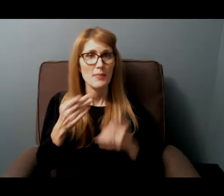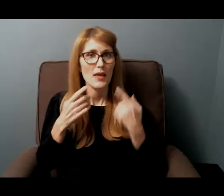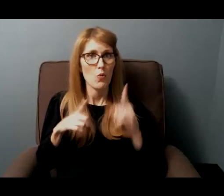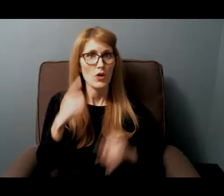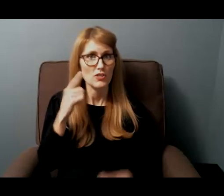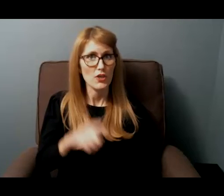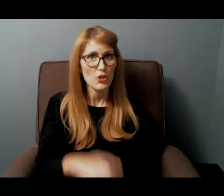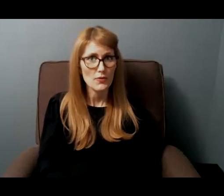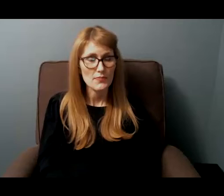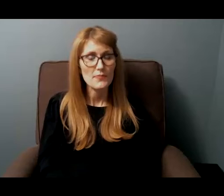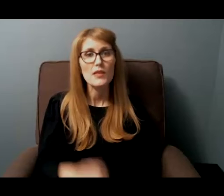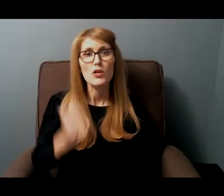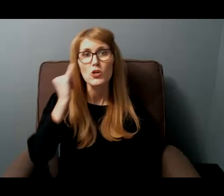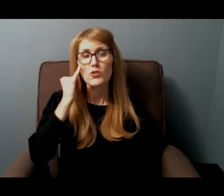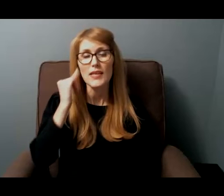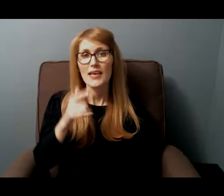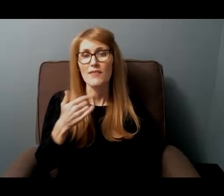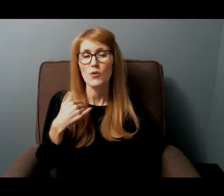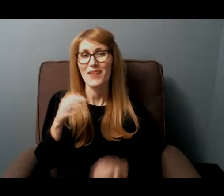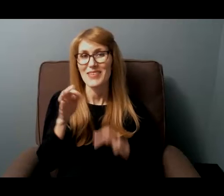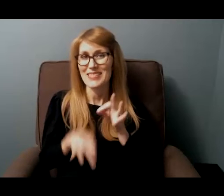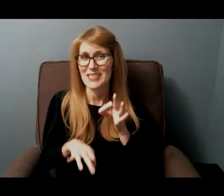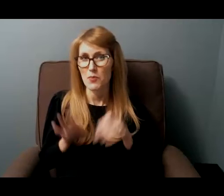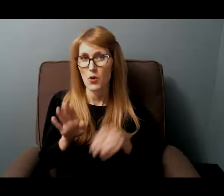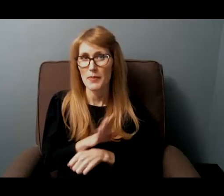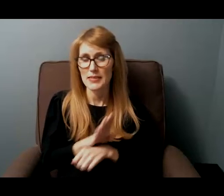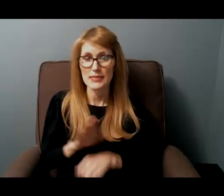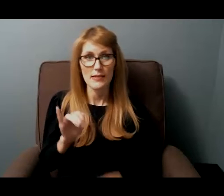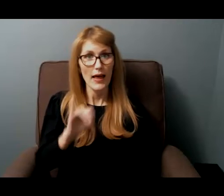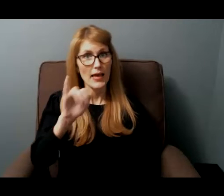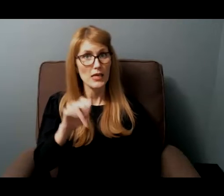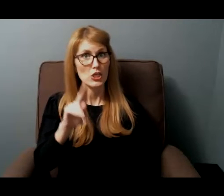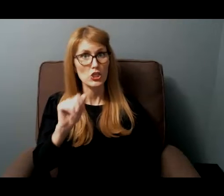So if you have a really simple business, like Jana's business is really simple. She is just